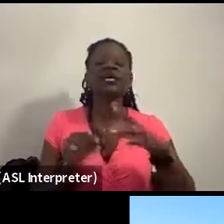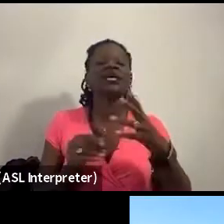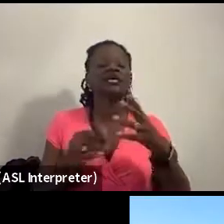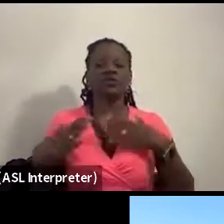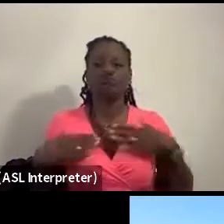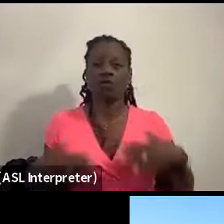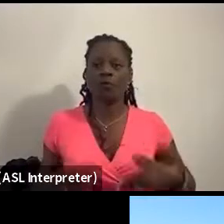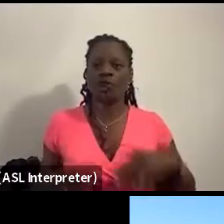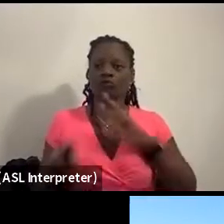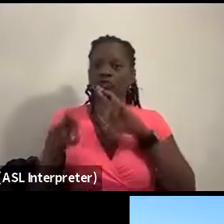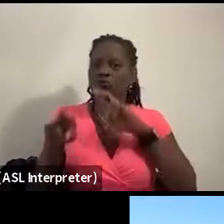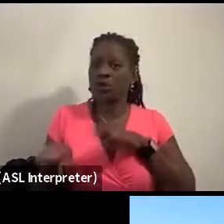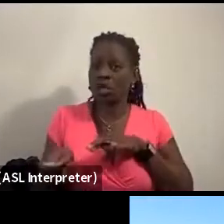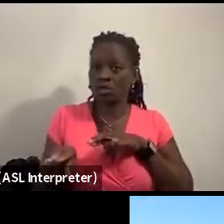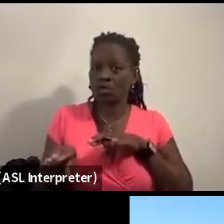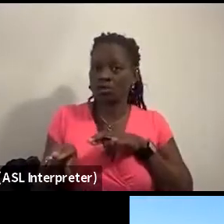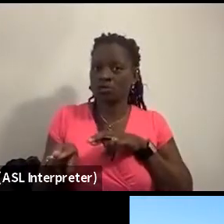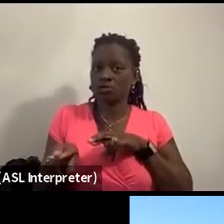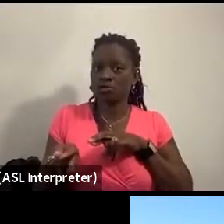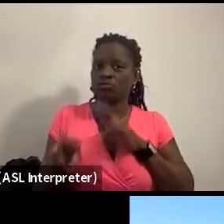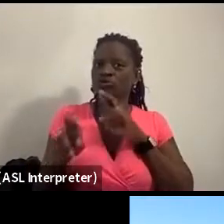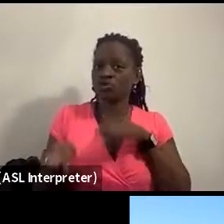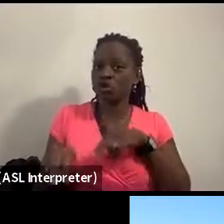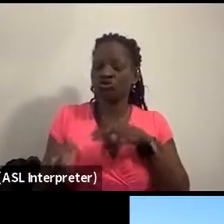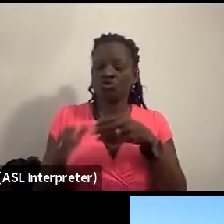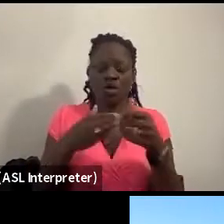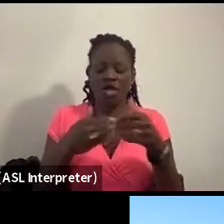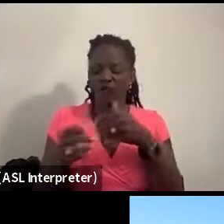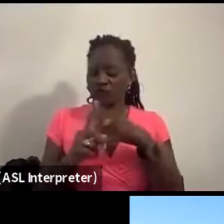So when you have a fever or muscle